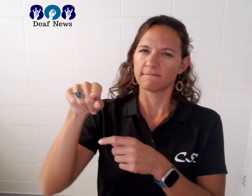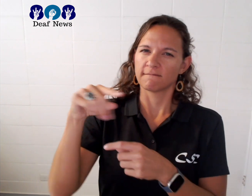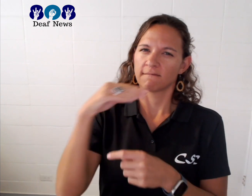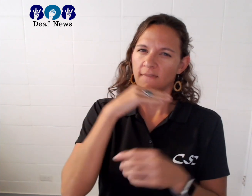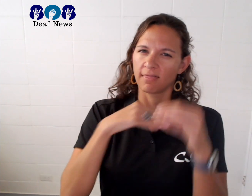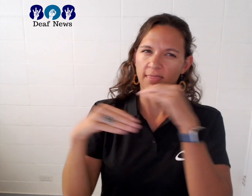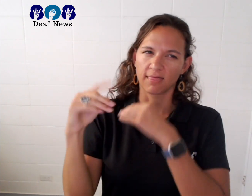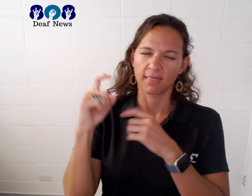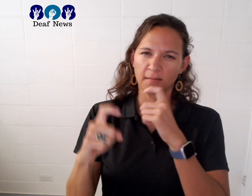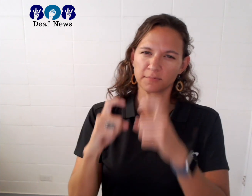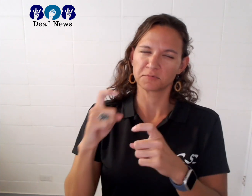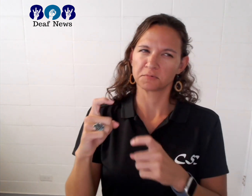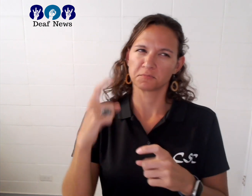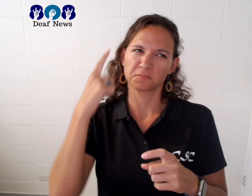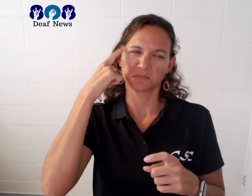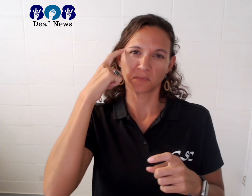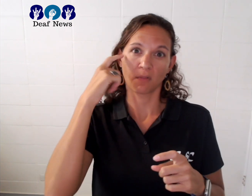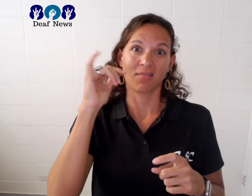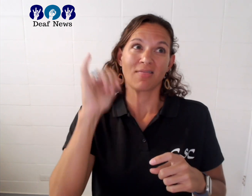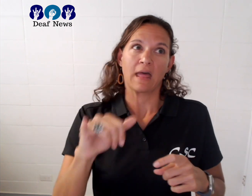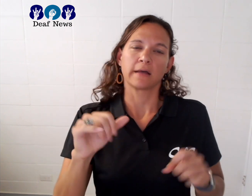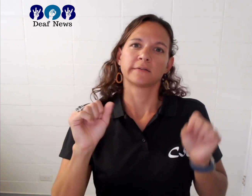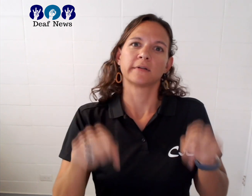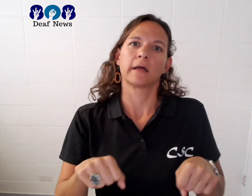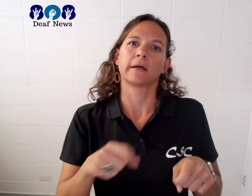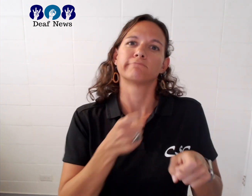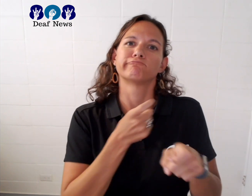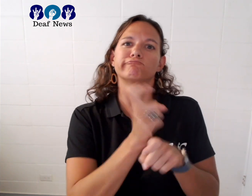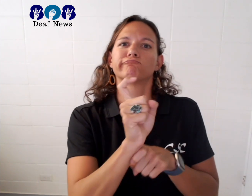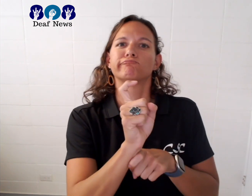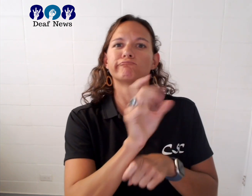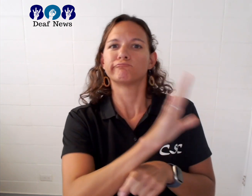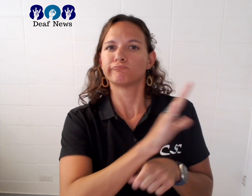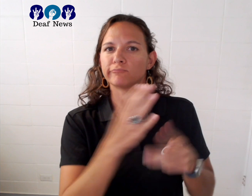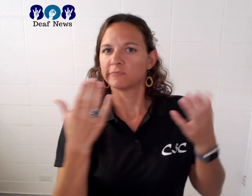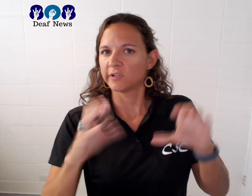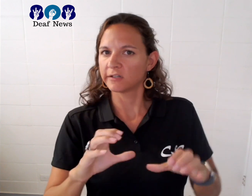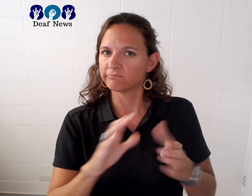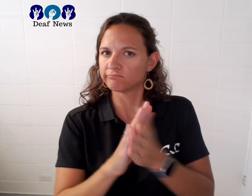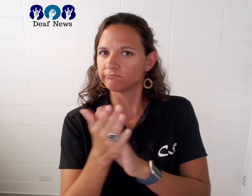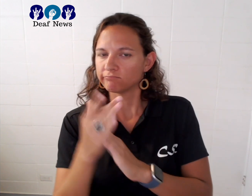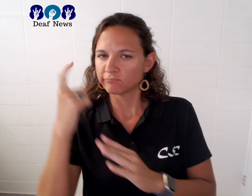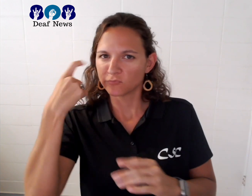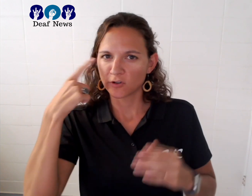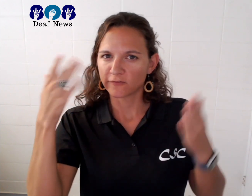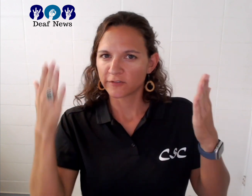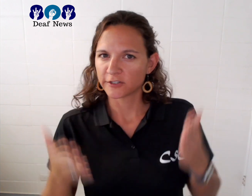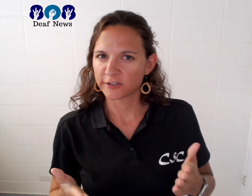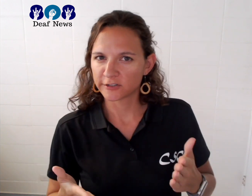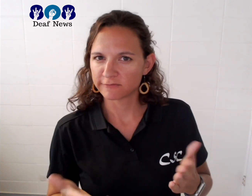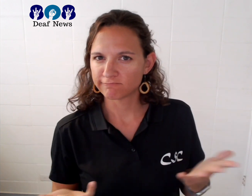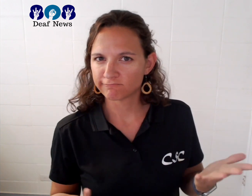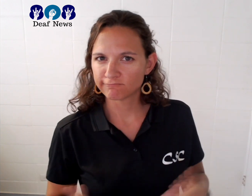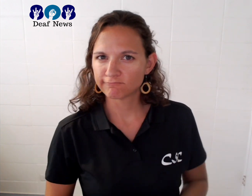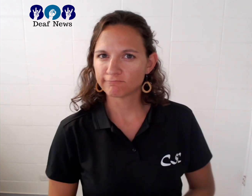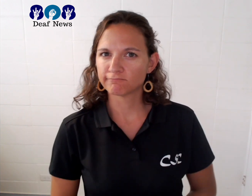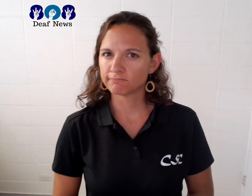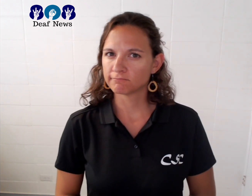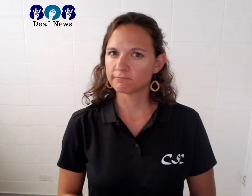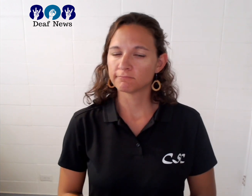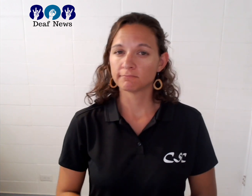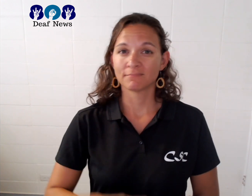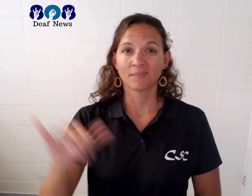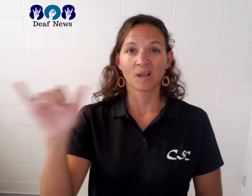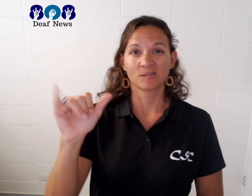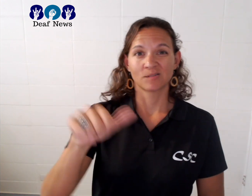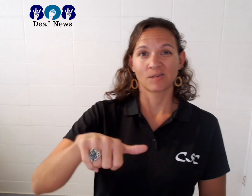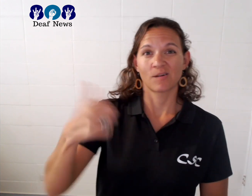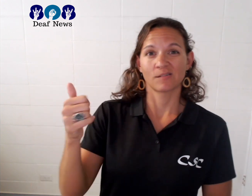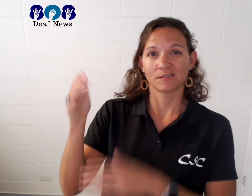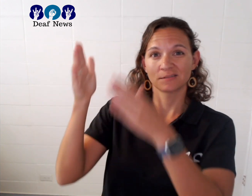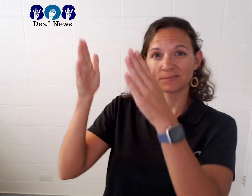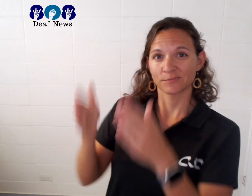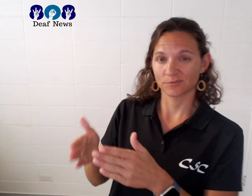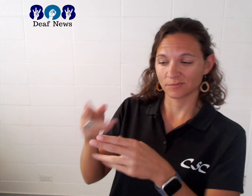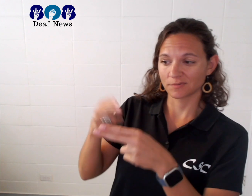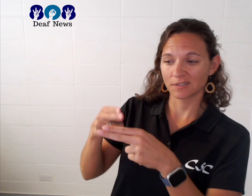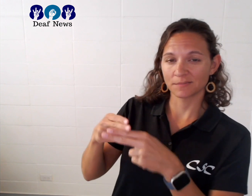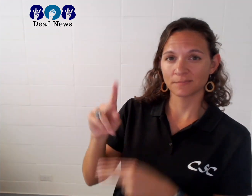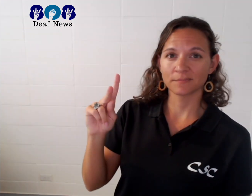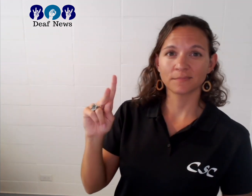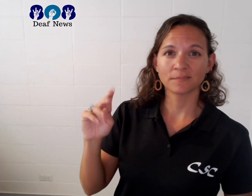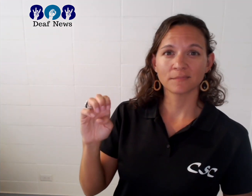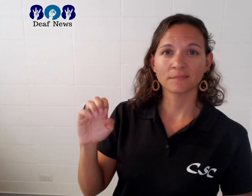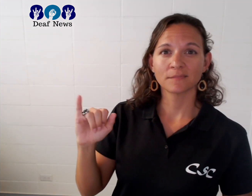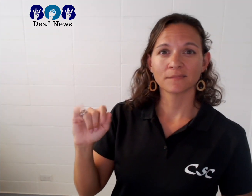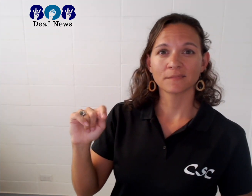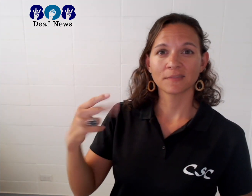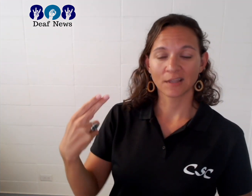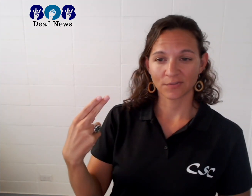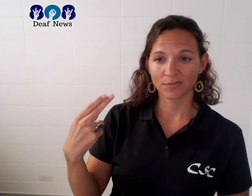This can jeopardize his chances to become governor. Also, another person named Keith Omamia